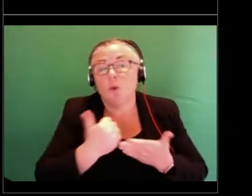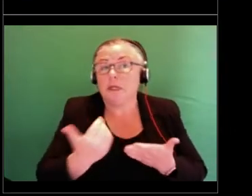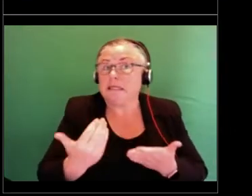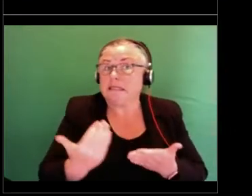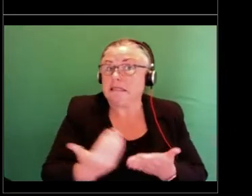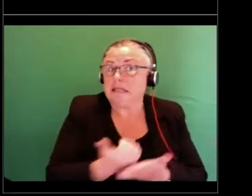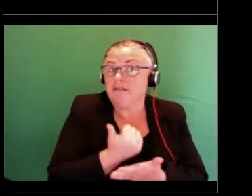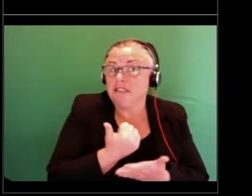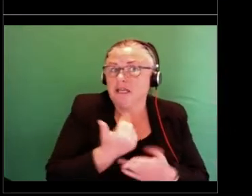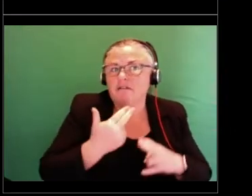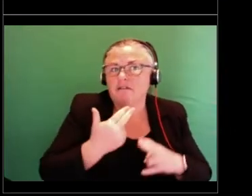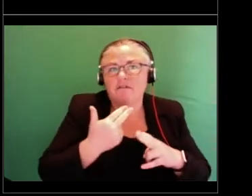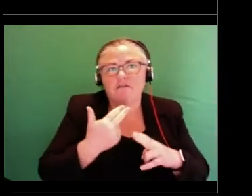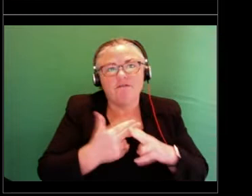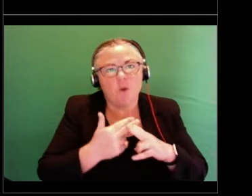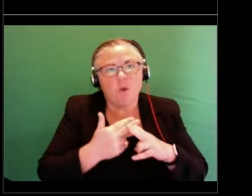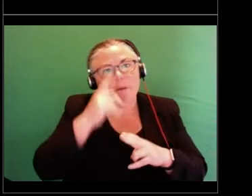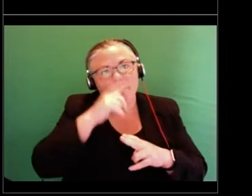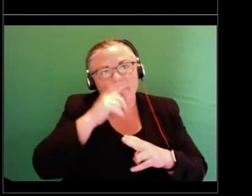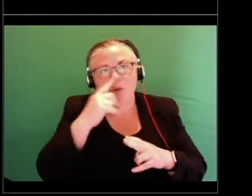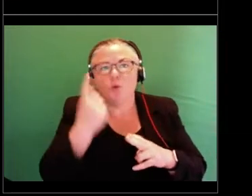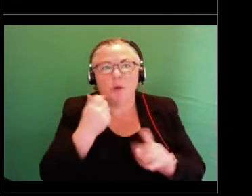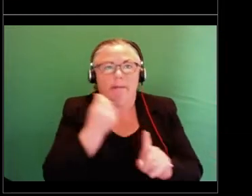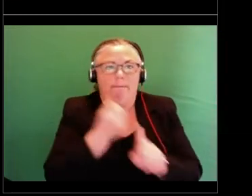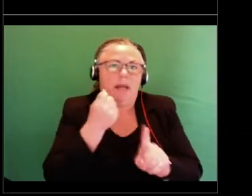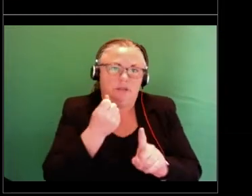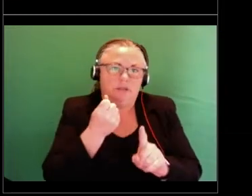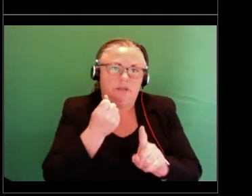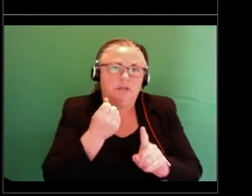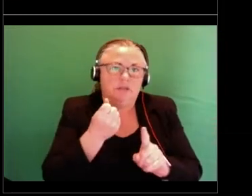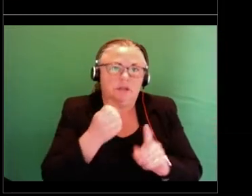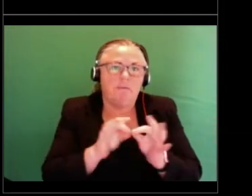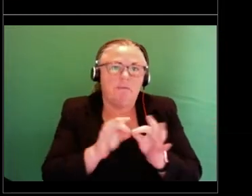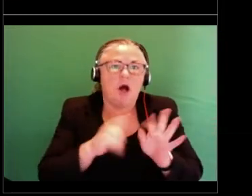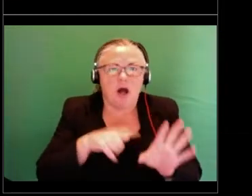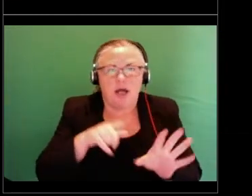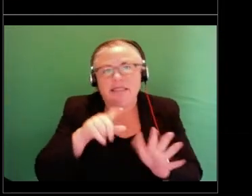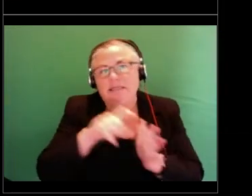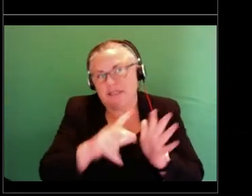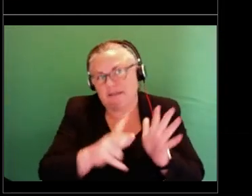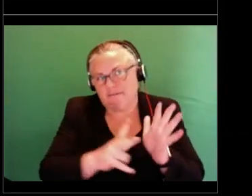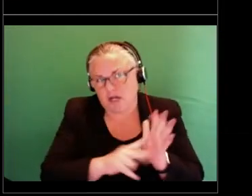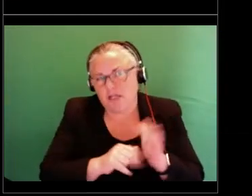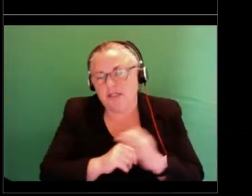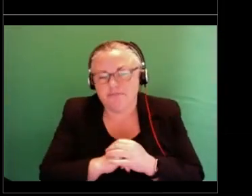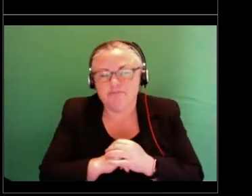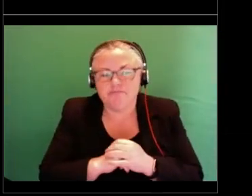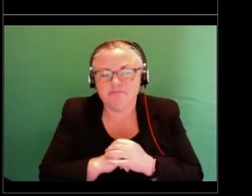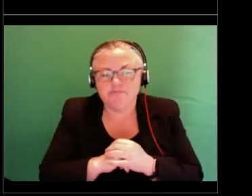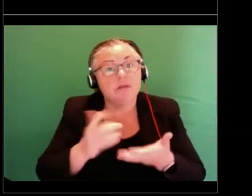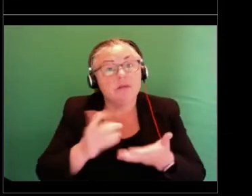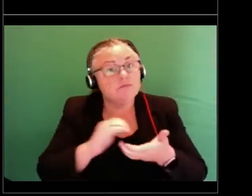the other party's name, they've noticed there is a for sale sign in the front of the house